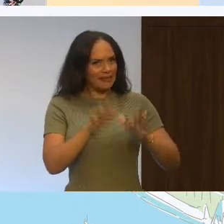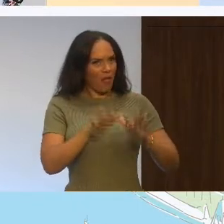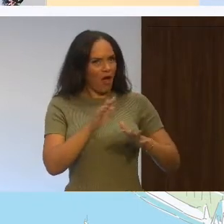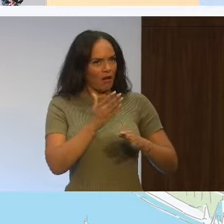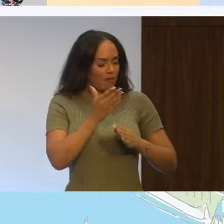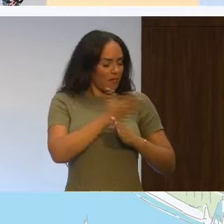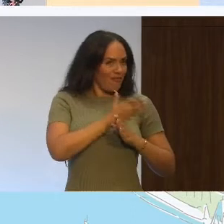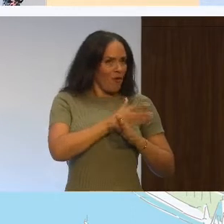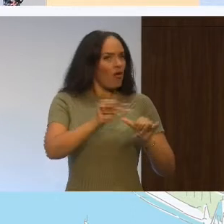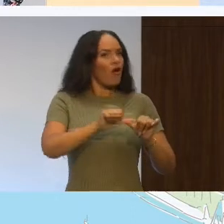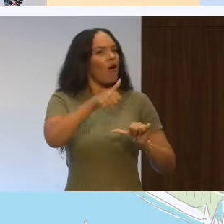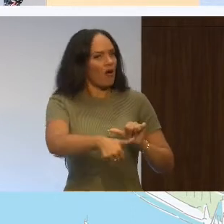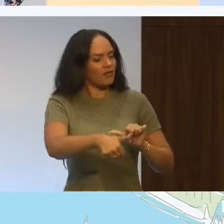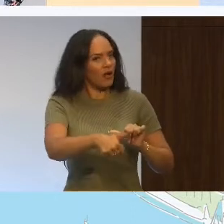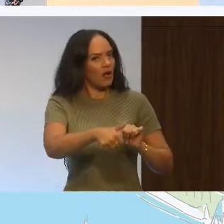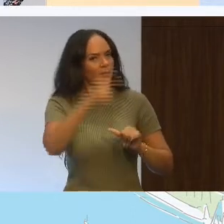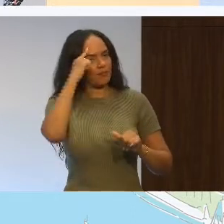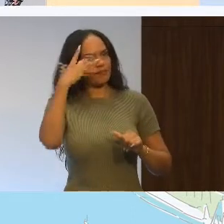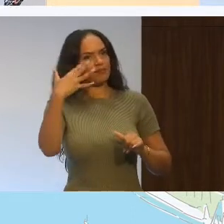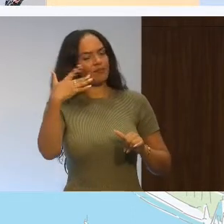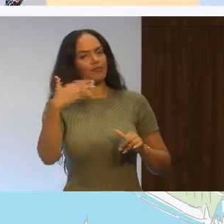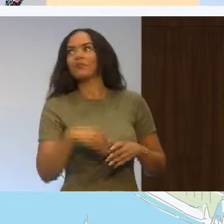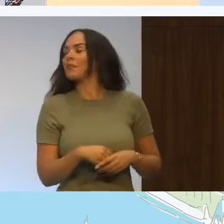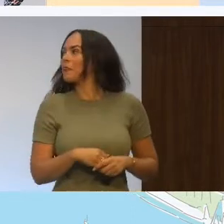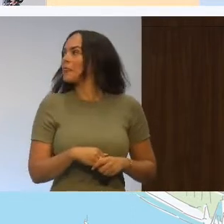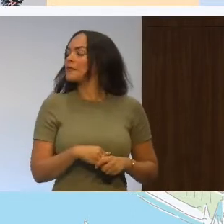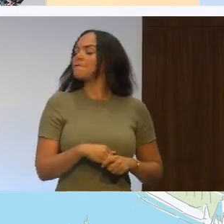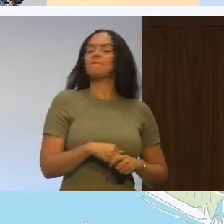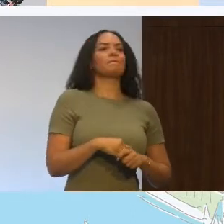And they may well represent the symptom continuum where things start,